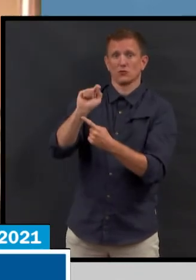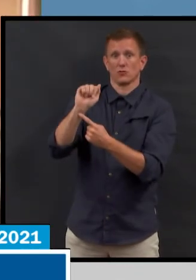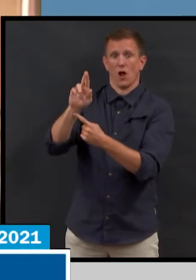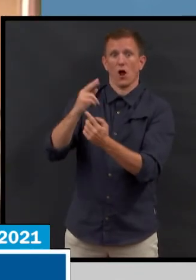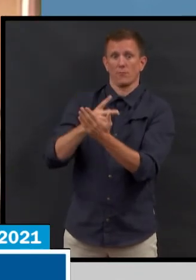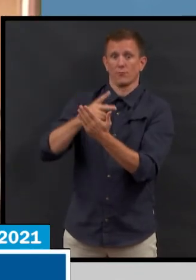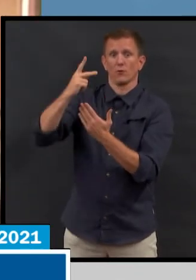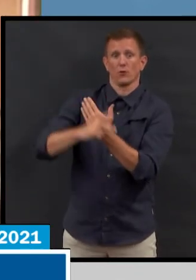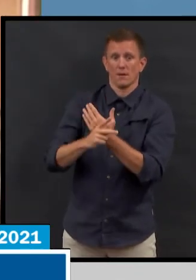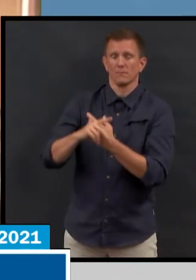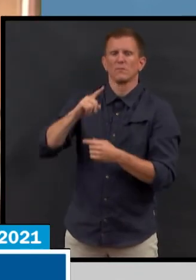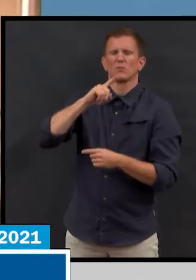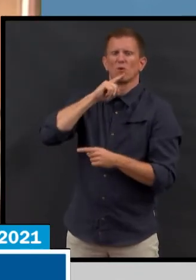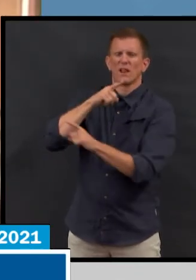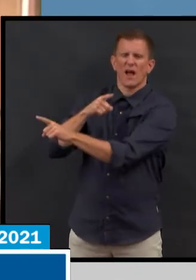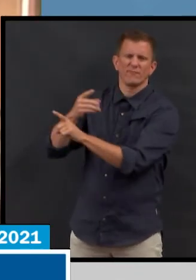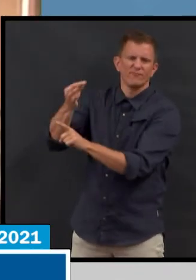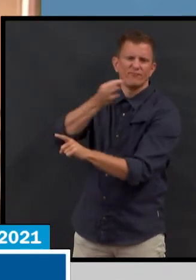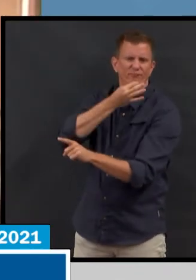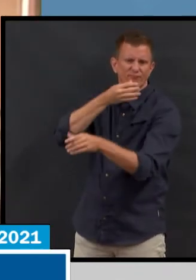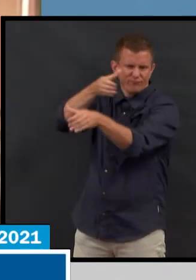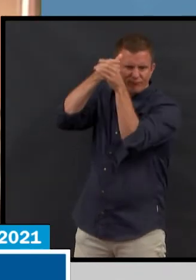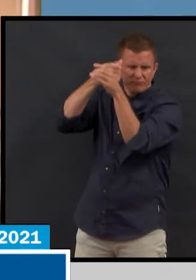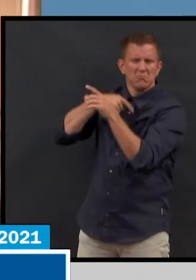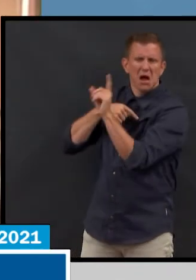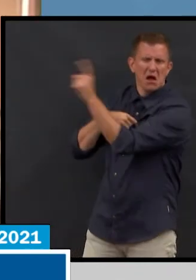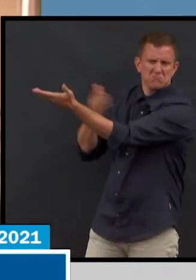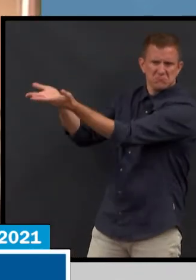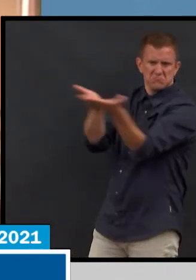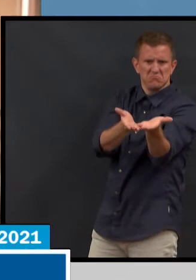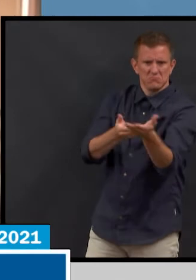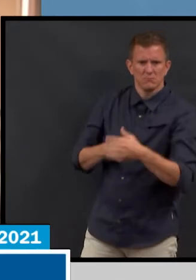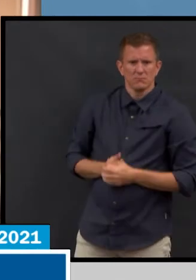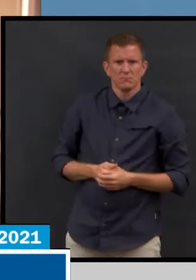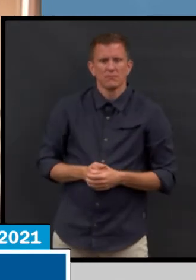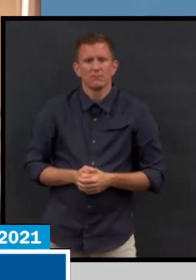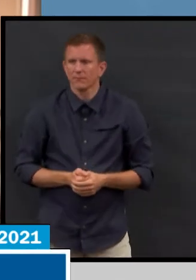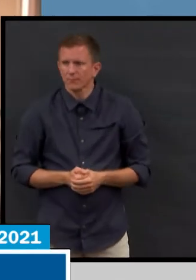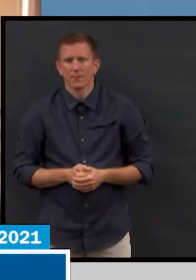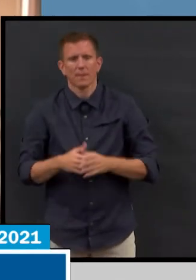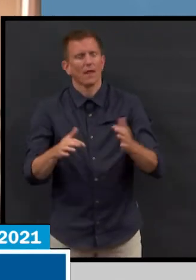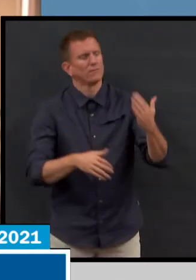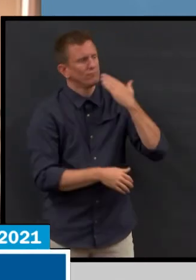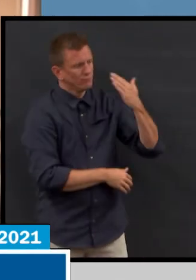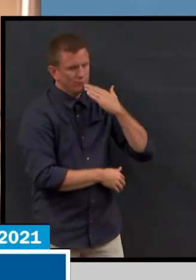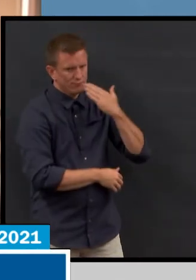brita thanks and again i think erica you had the question which is great uh this is another